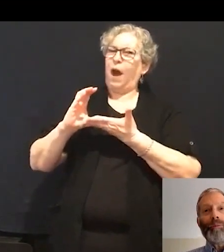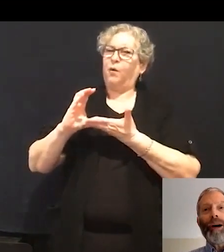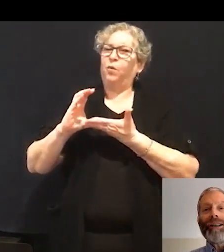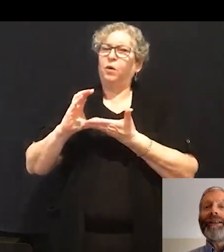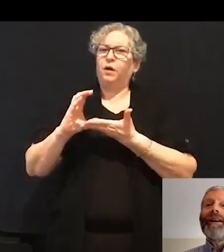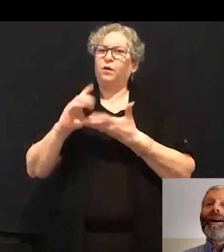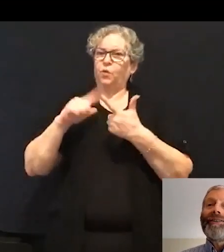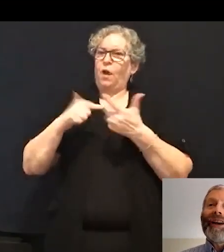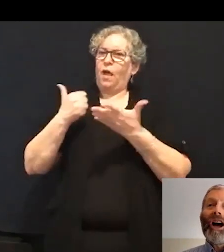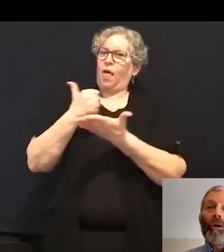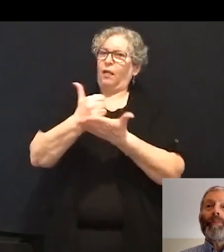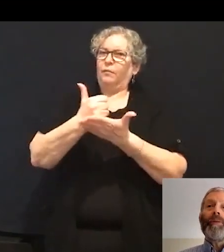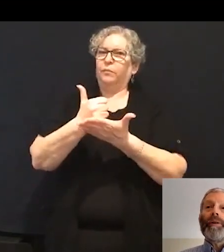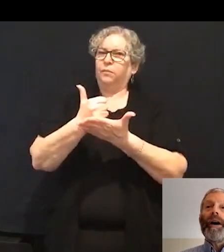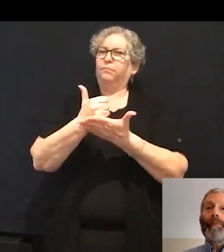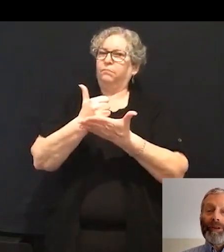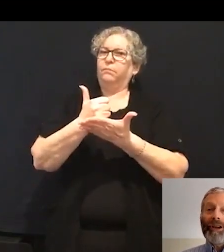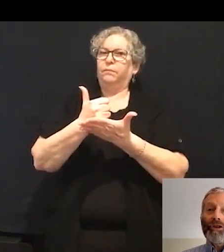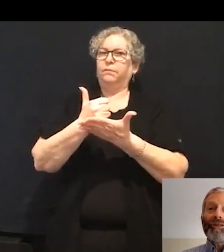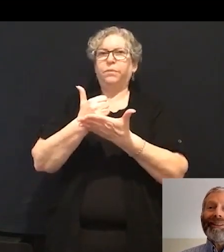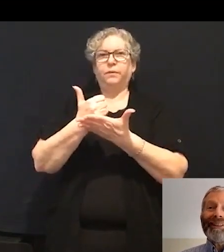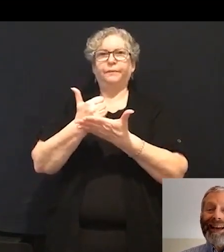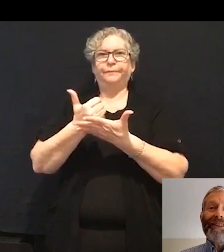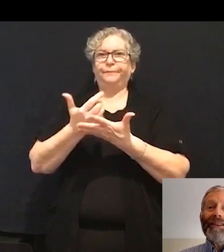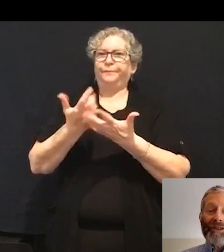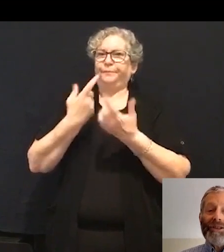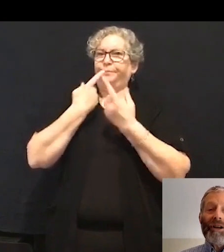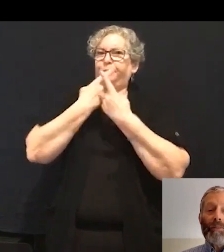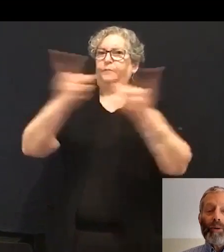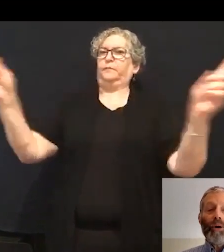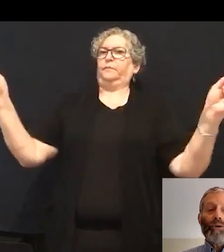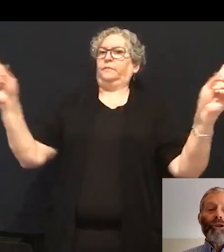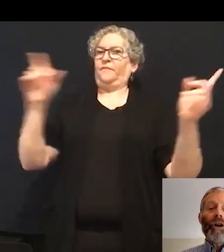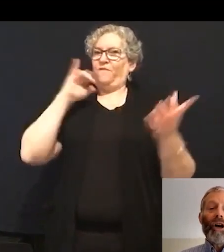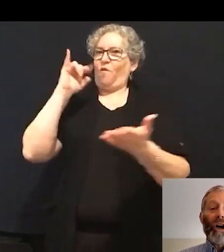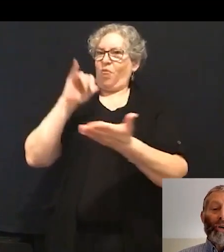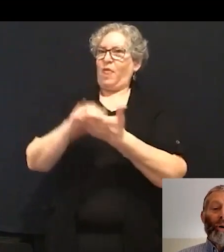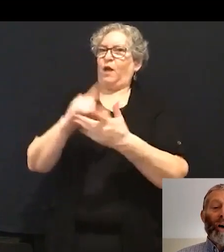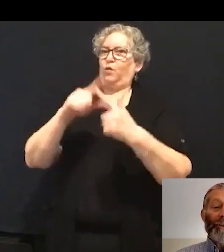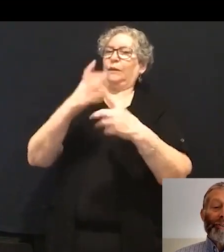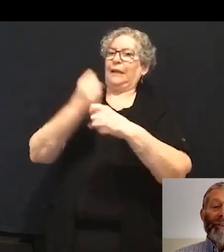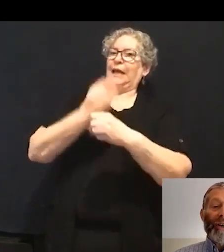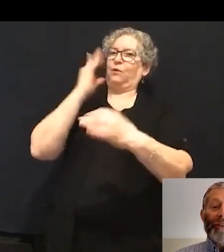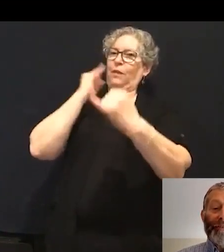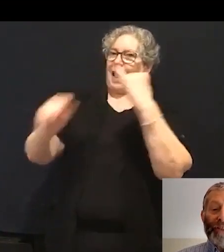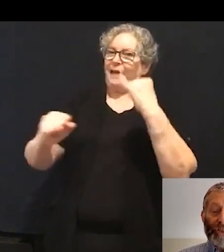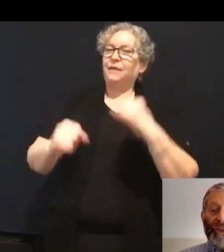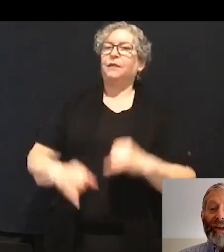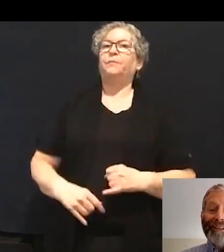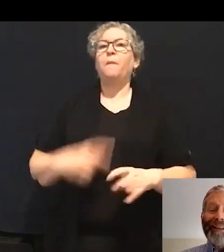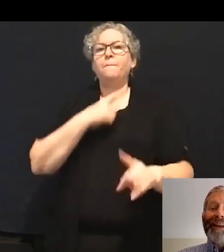of money to help potentially get this approach across the finish line.